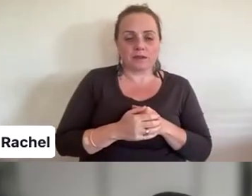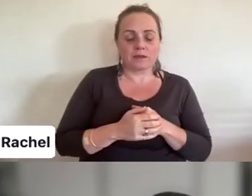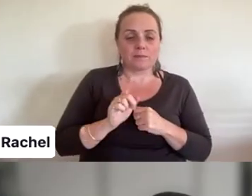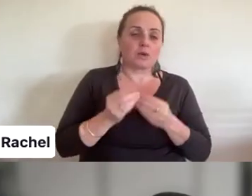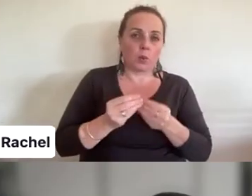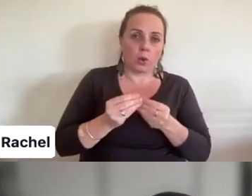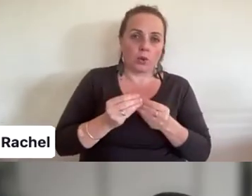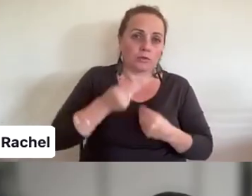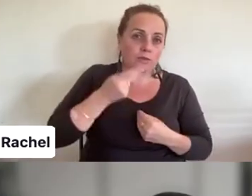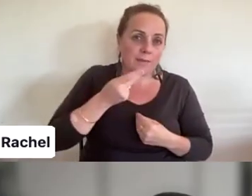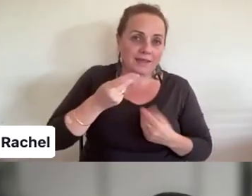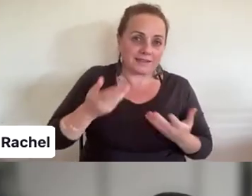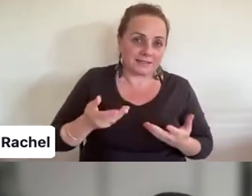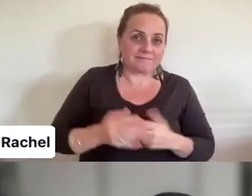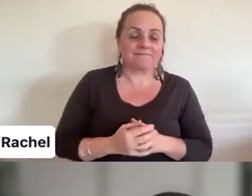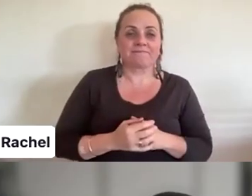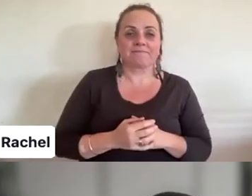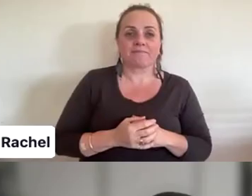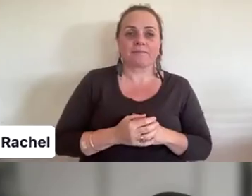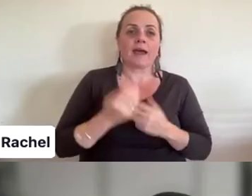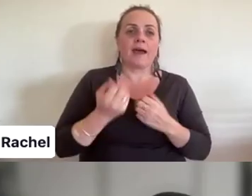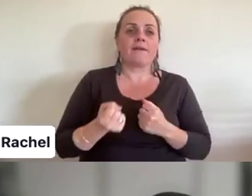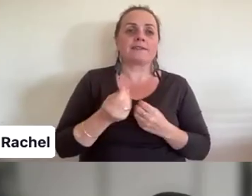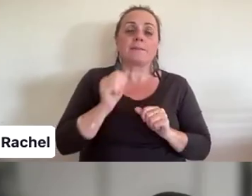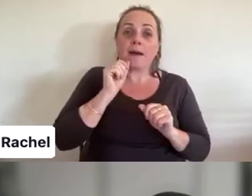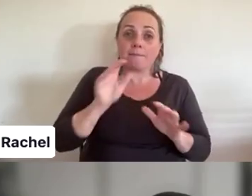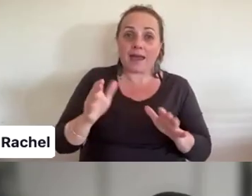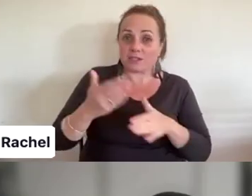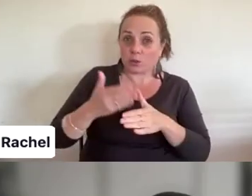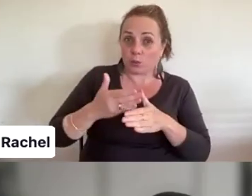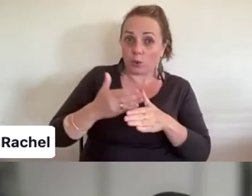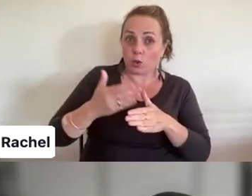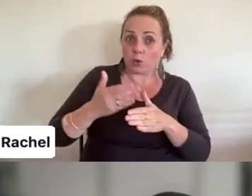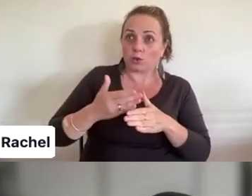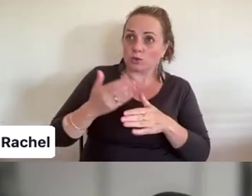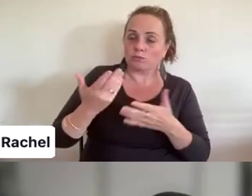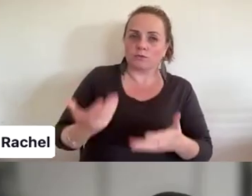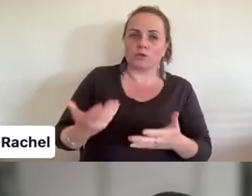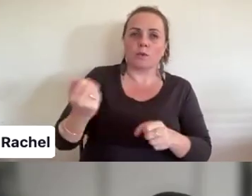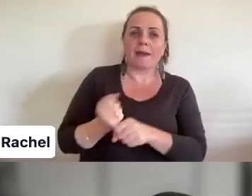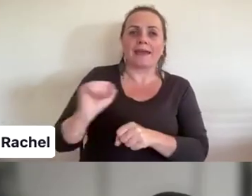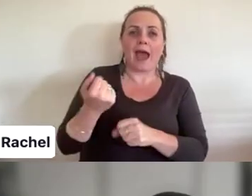about it again. There's some amazing work going on to make our debating chamber more physically